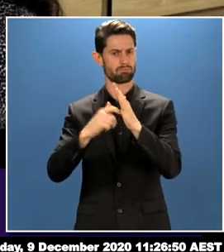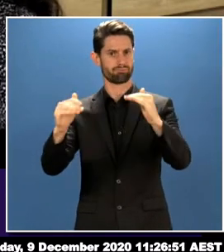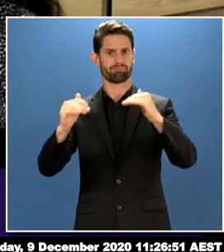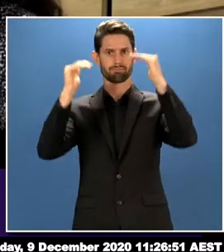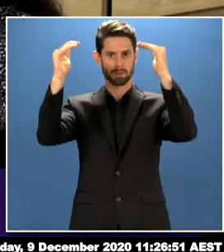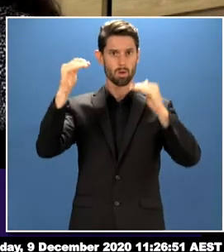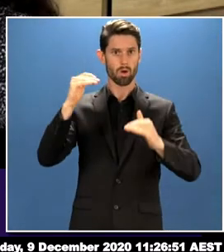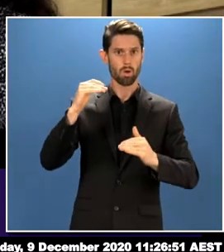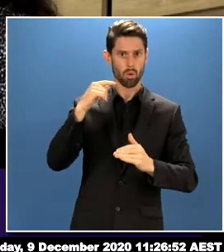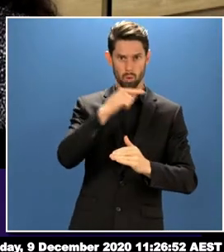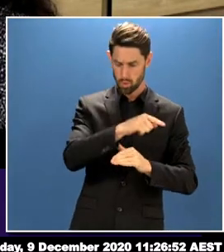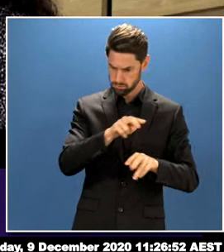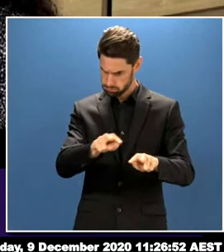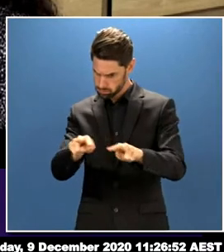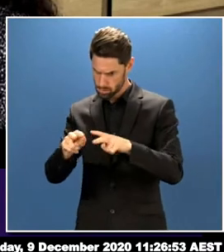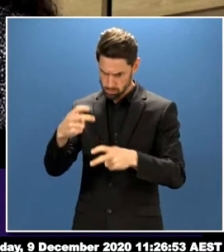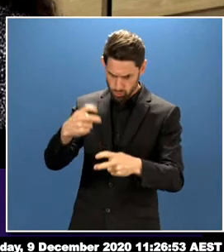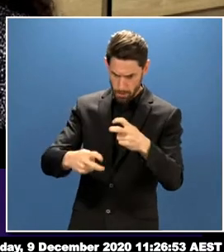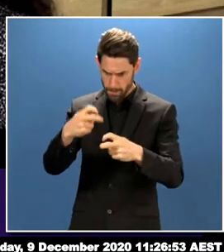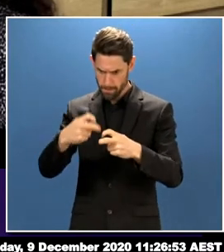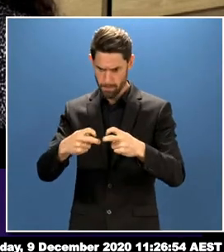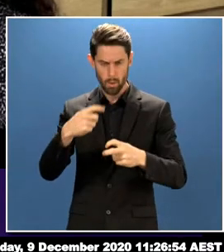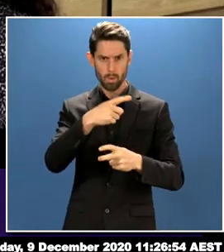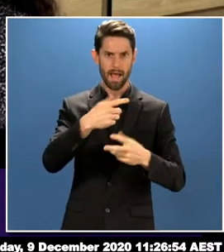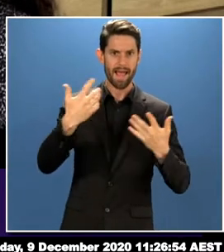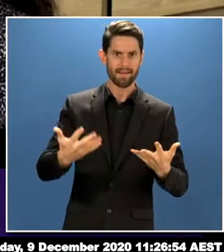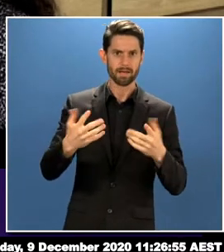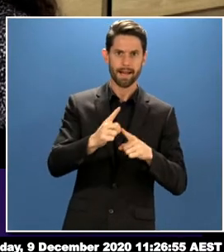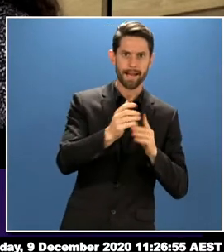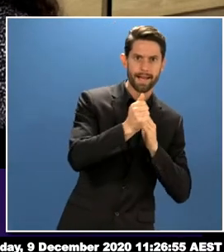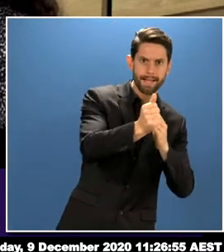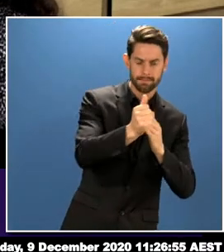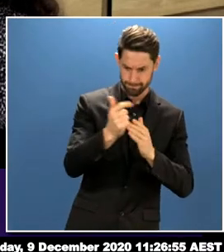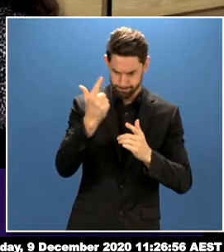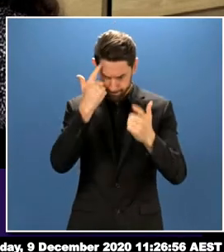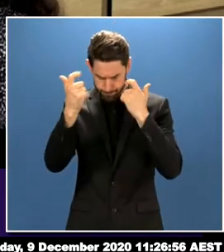in resolving issues within the ATO and with respect to tax law; is that correct?